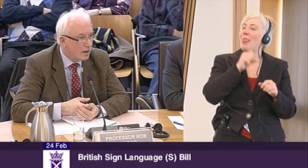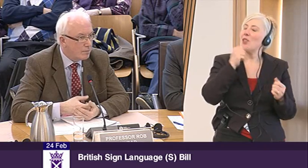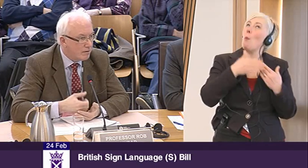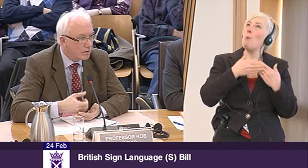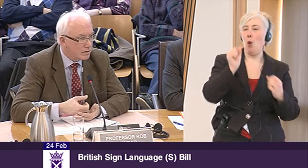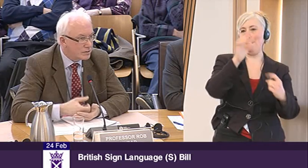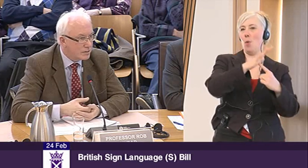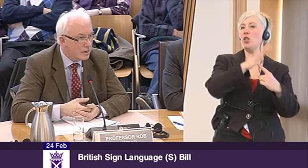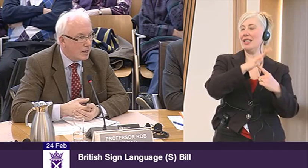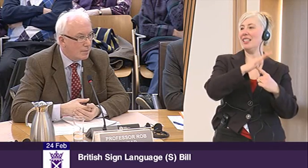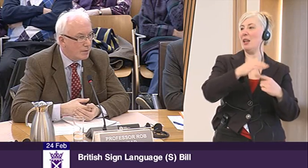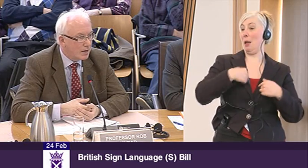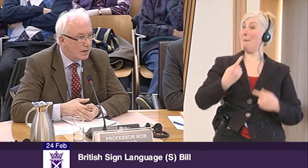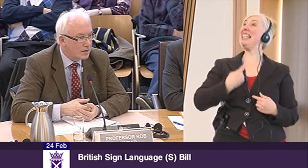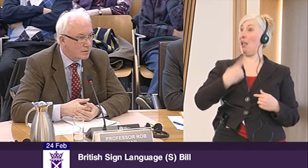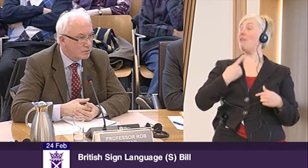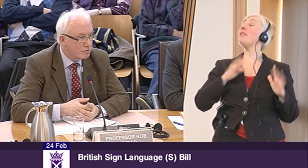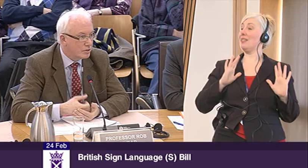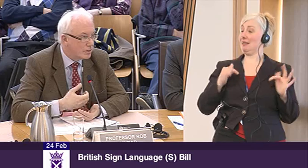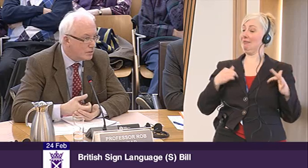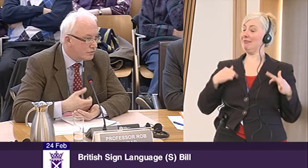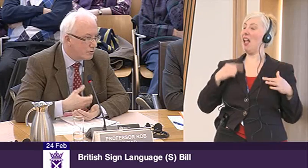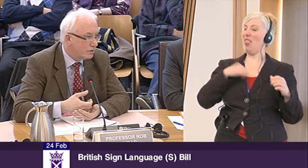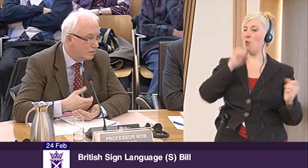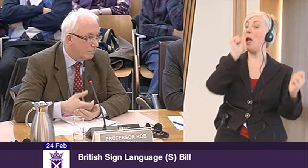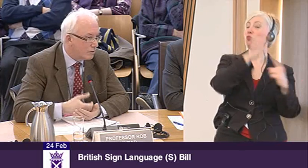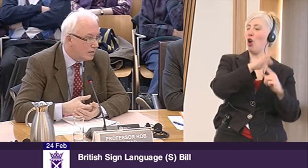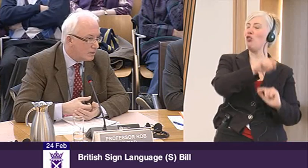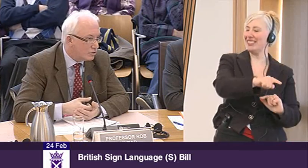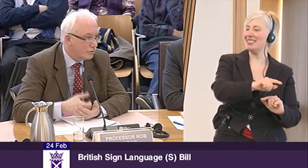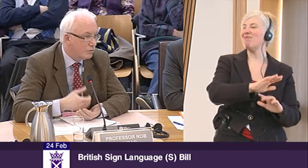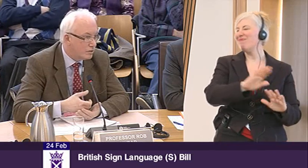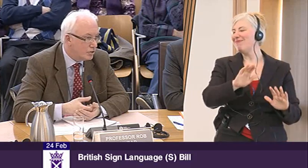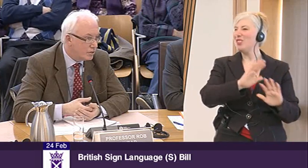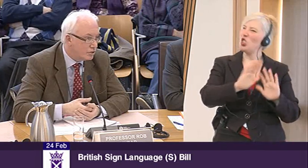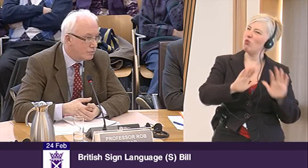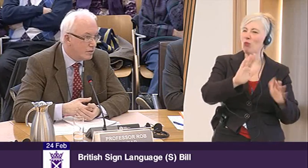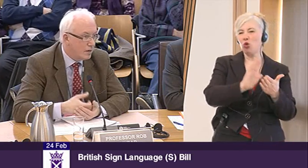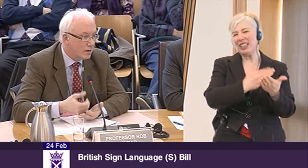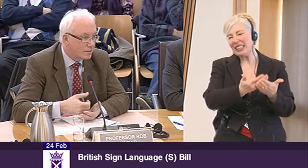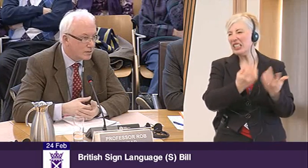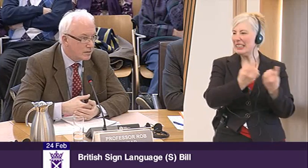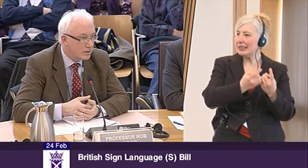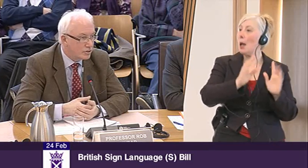that is what I would prioritise. The evidence that we have heard today and the written evidence